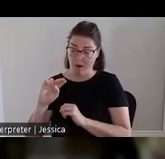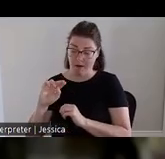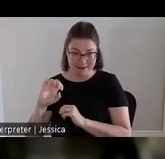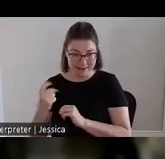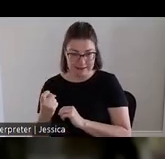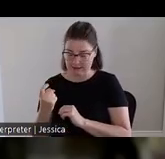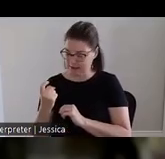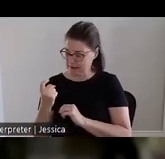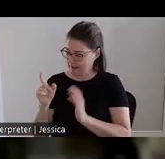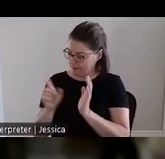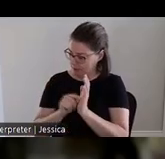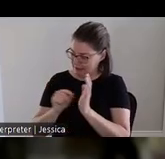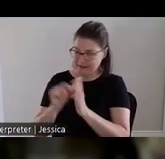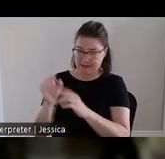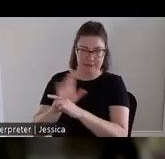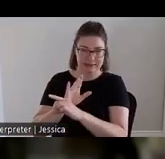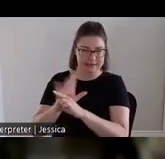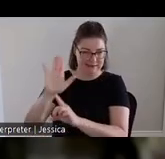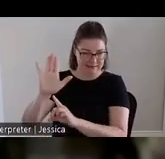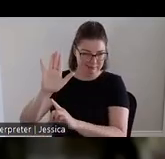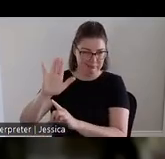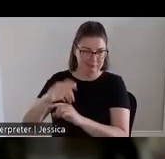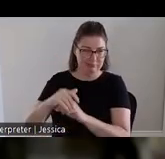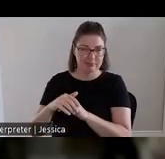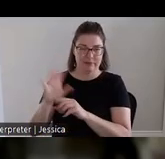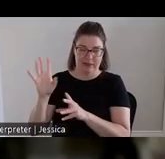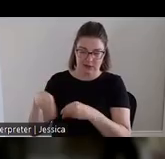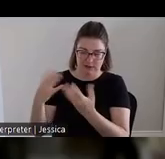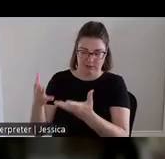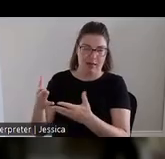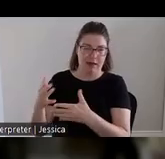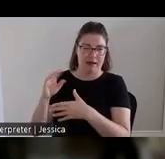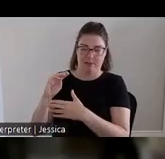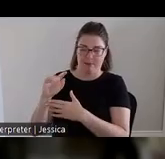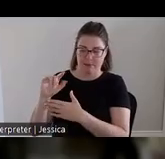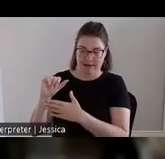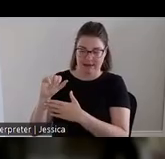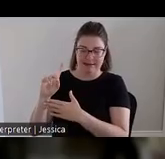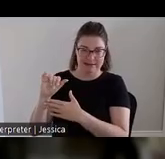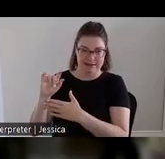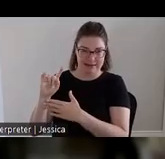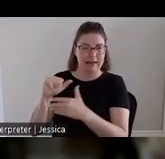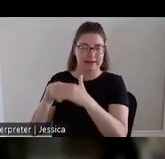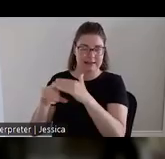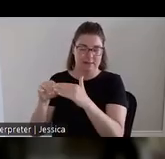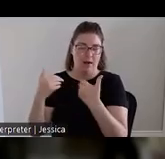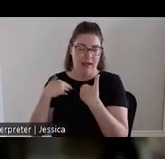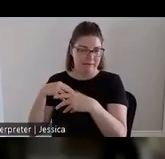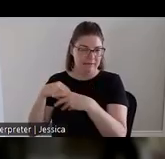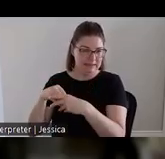publishing industry chain, supply chain metadata that has accessibility features fully described,